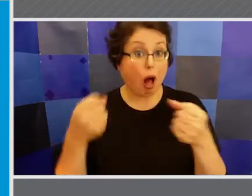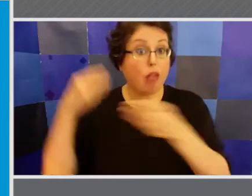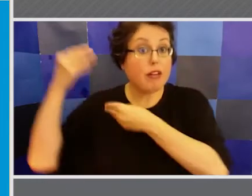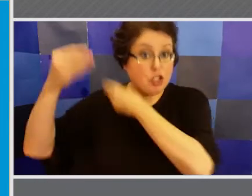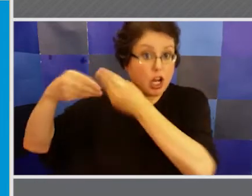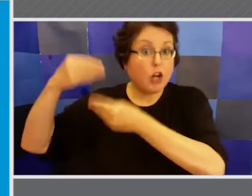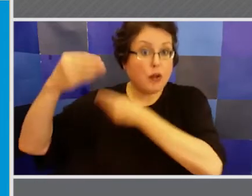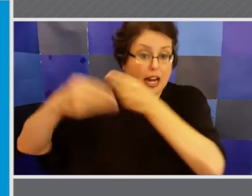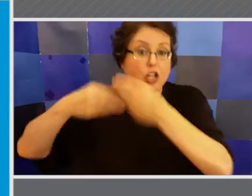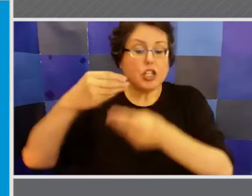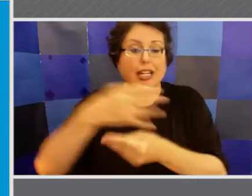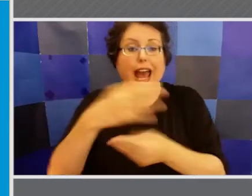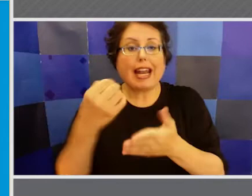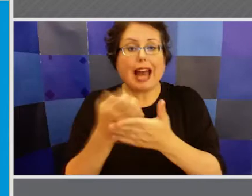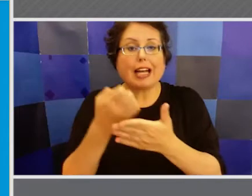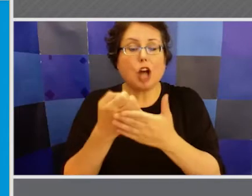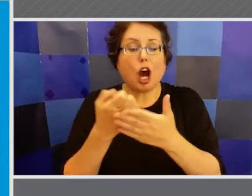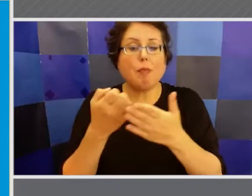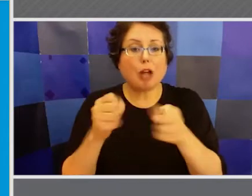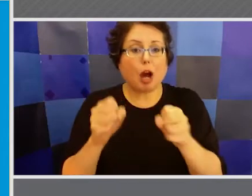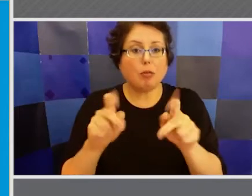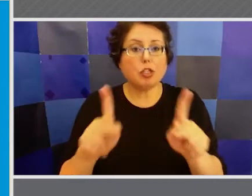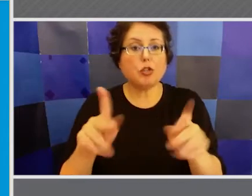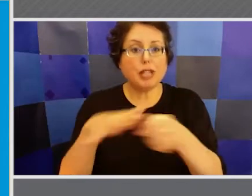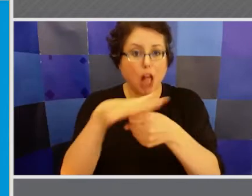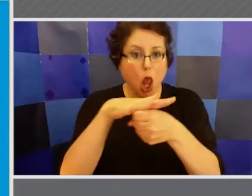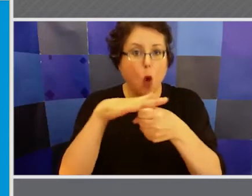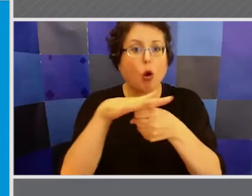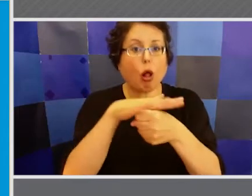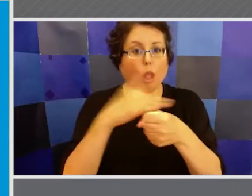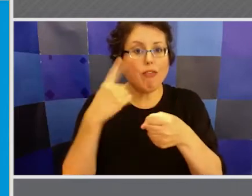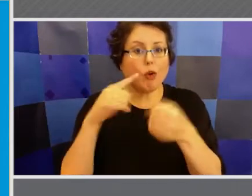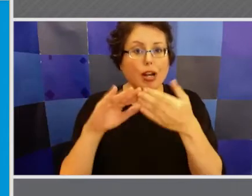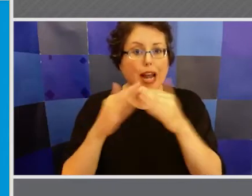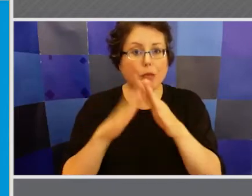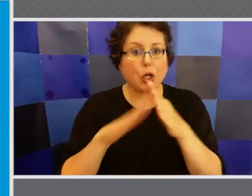opportunity, local for our neighborhoods, and we think about wages and good jobs, as